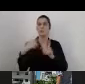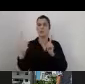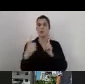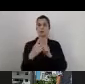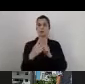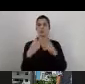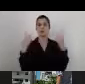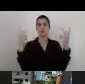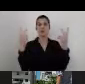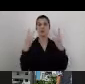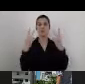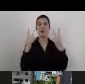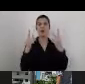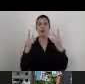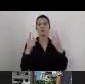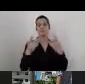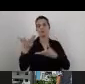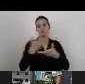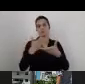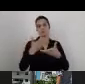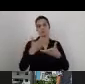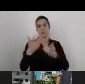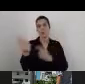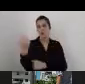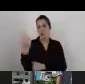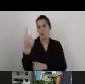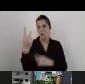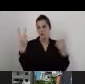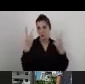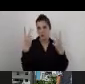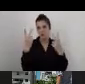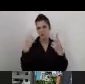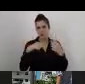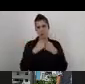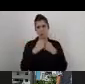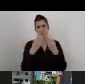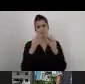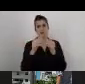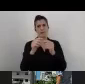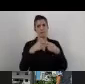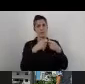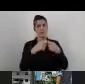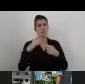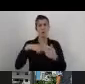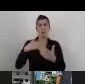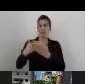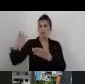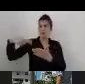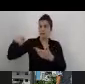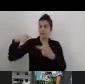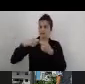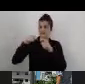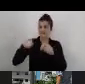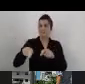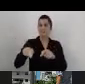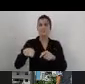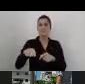customer service, that we are dealing with quite a lot with the organizations we are consulting with, procurement, and, of course,